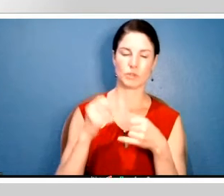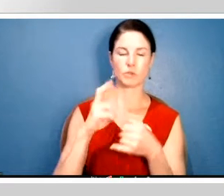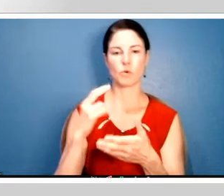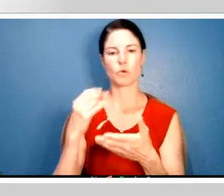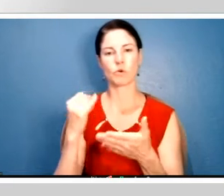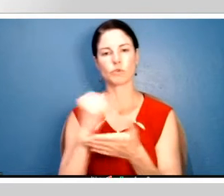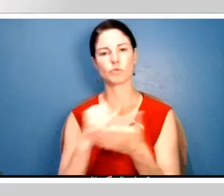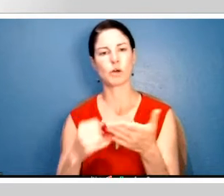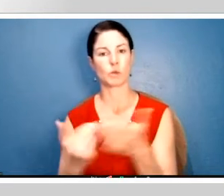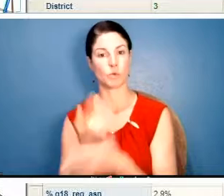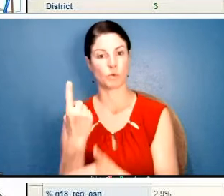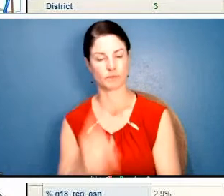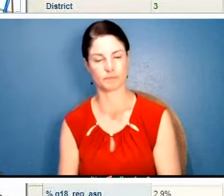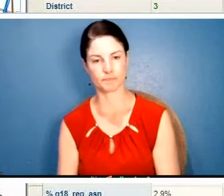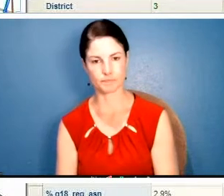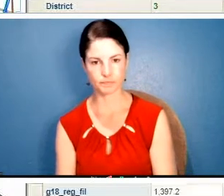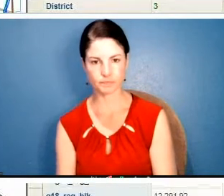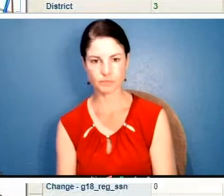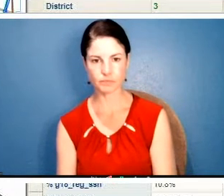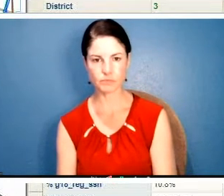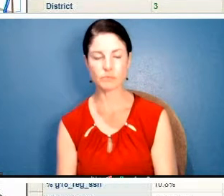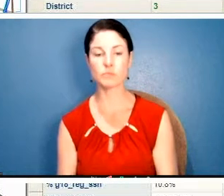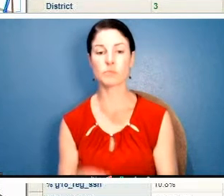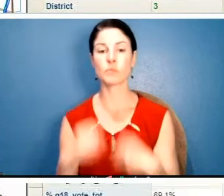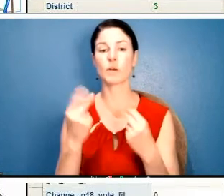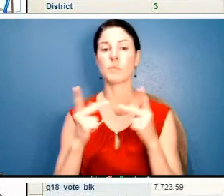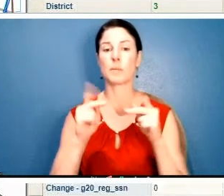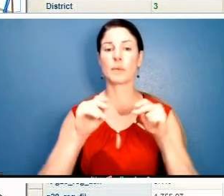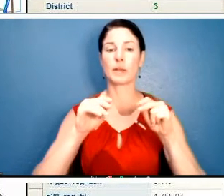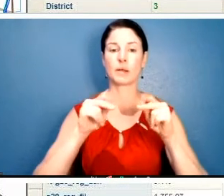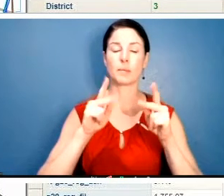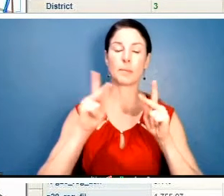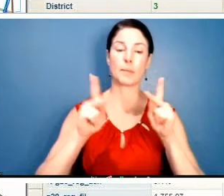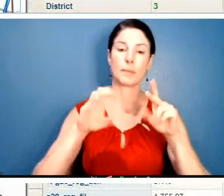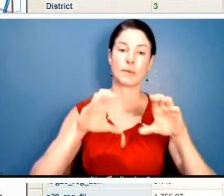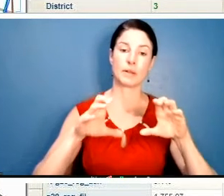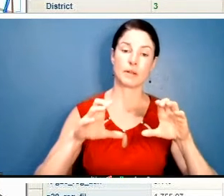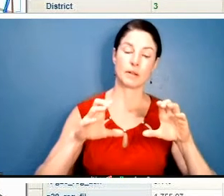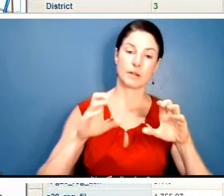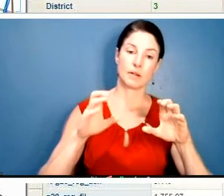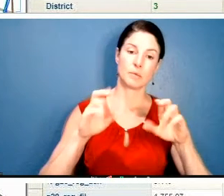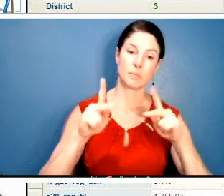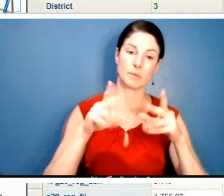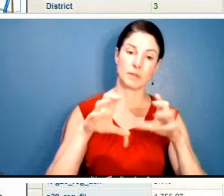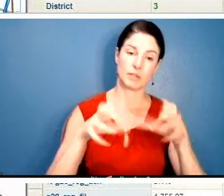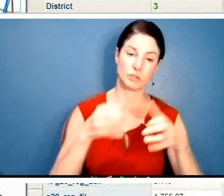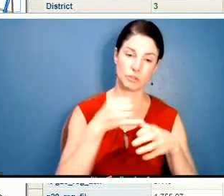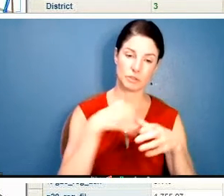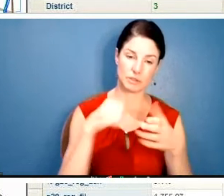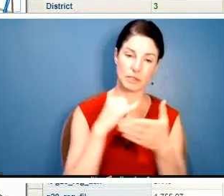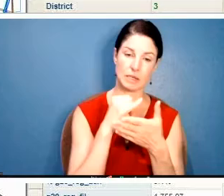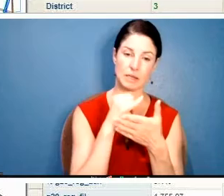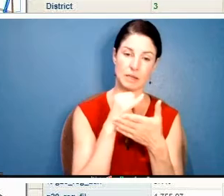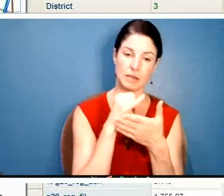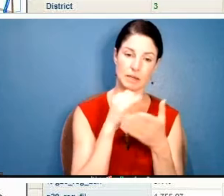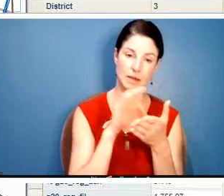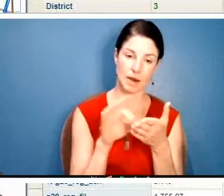SacGov: The tool provides population counts and demographics, of the districts you draw to show the impacts of moving the lines.